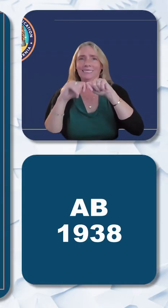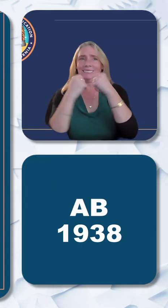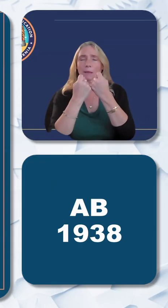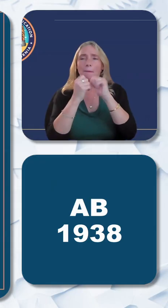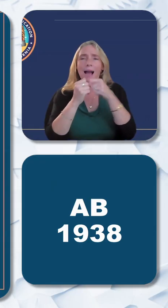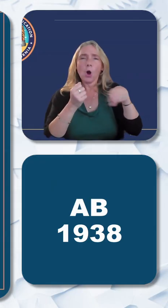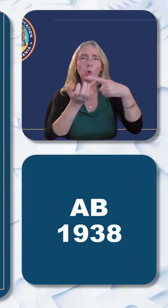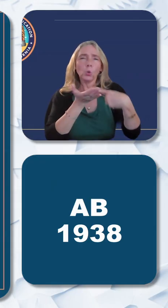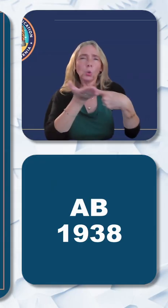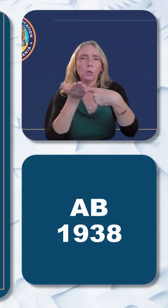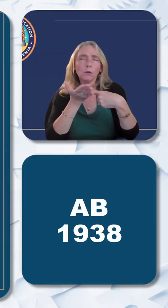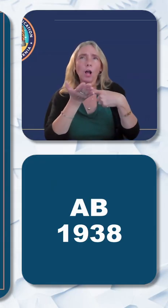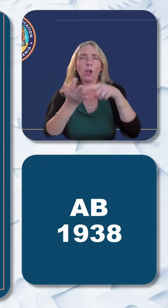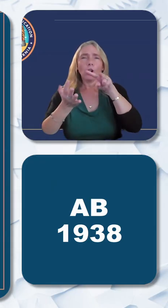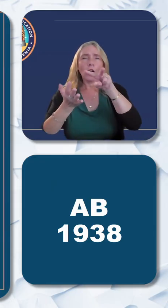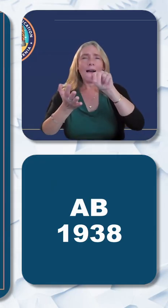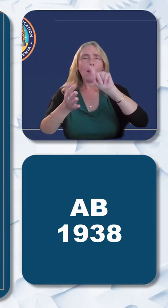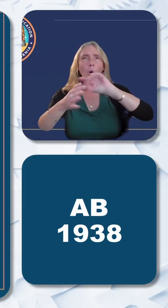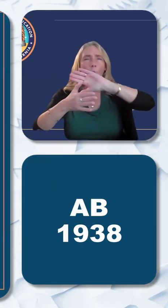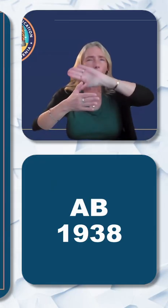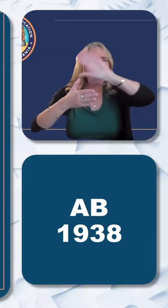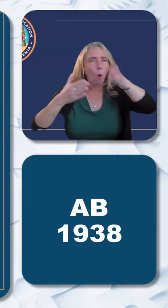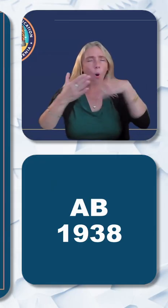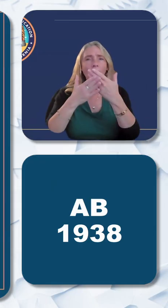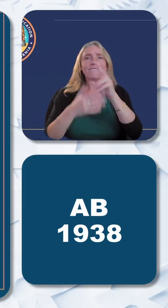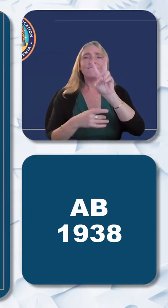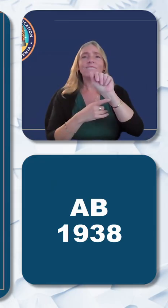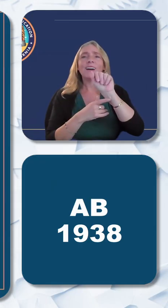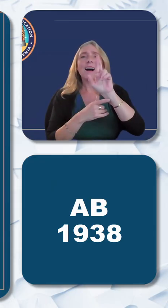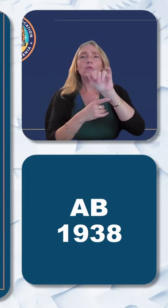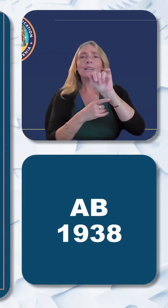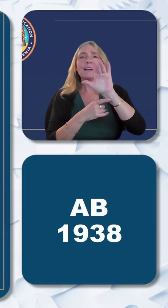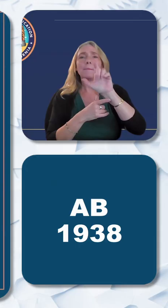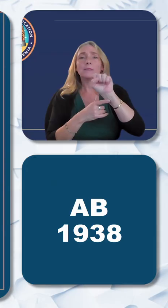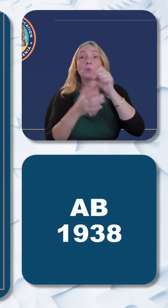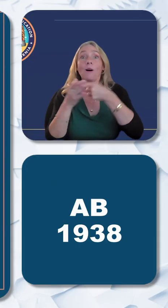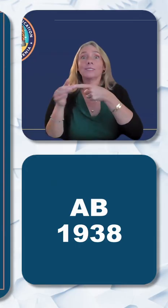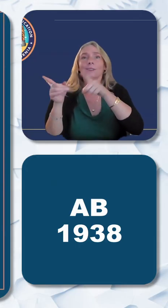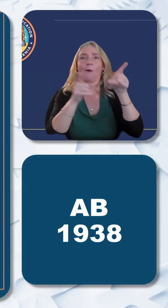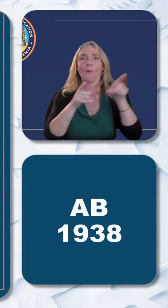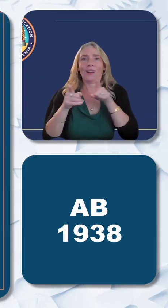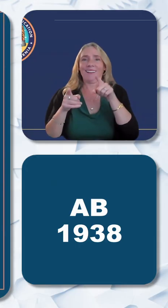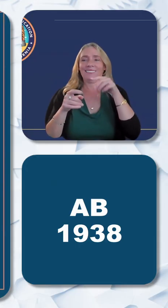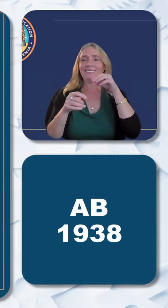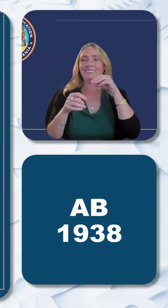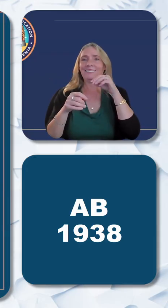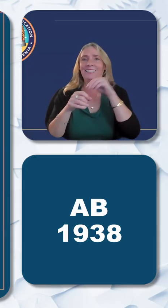it goes back to the IEP team and how they're making decisions when they look at the whole